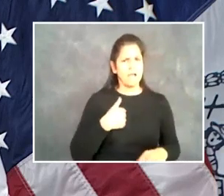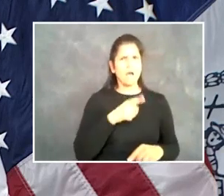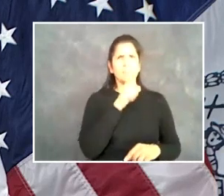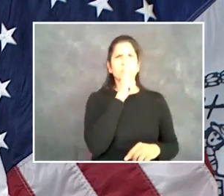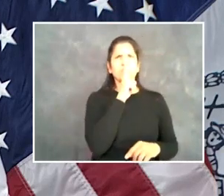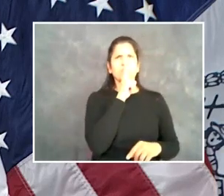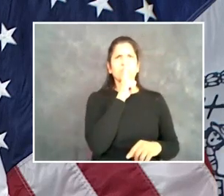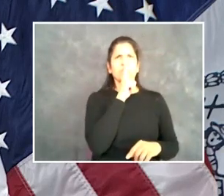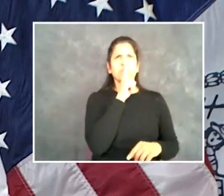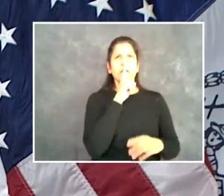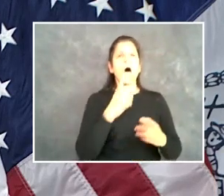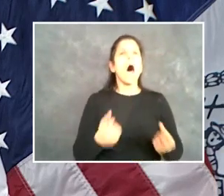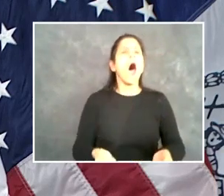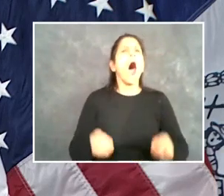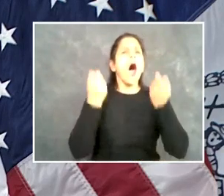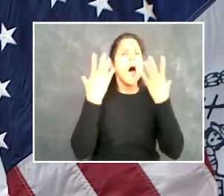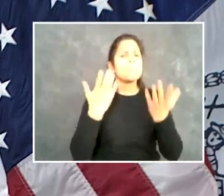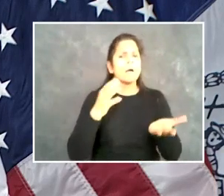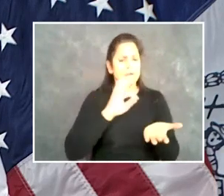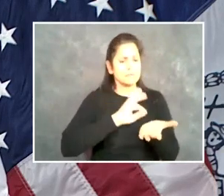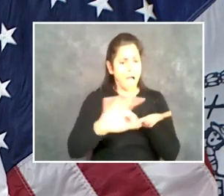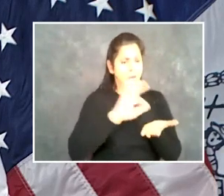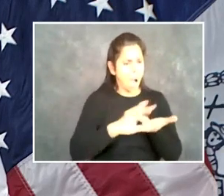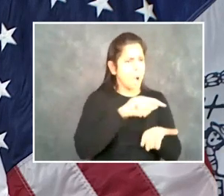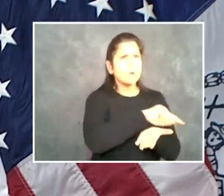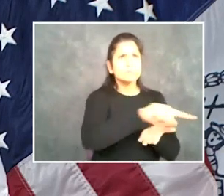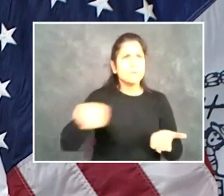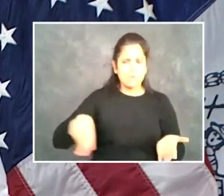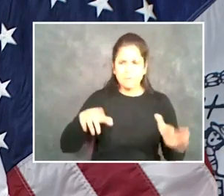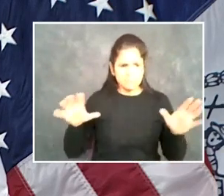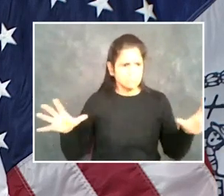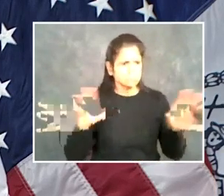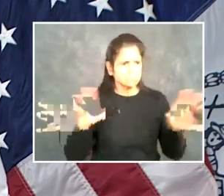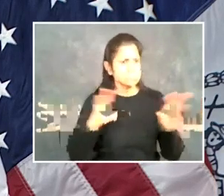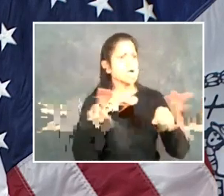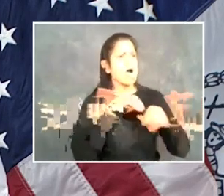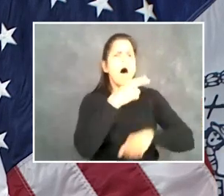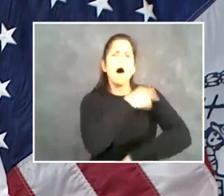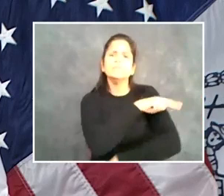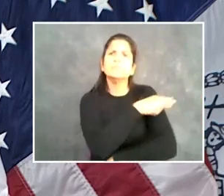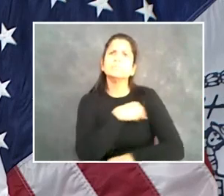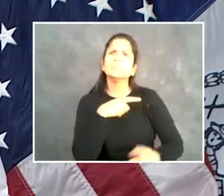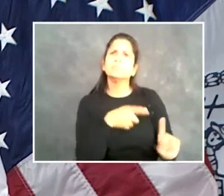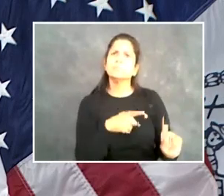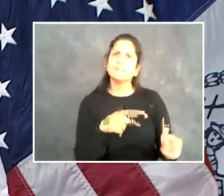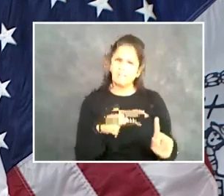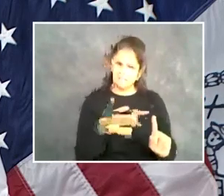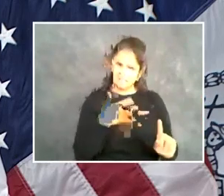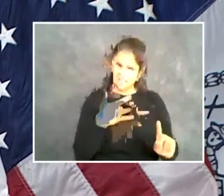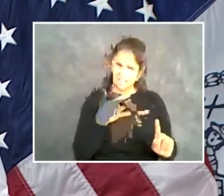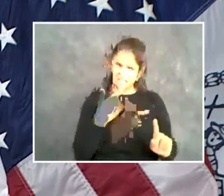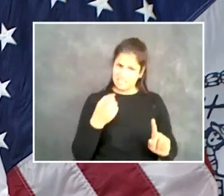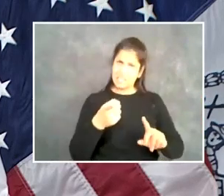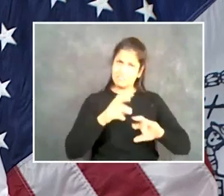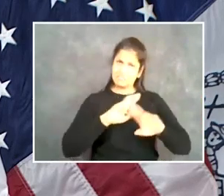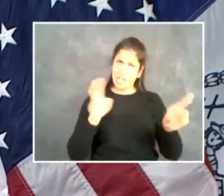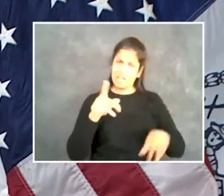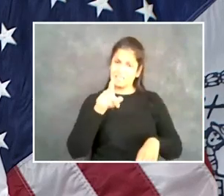THAT SINCE INFLAMMATORY SYMPTOMS ARE NOT REQUIRED TO BE REPORTED TO CITY HEALTH OFFICIALS, YOU CAN'T SAY HOW